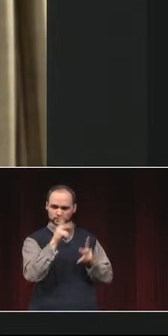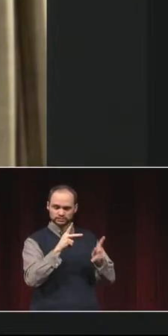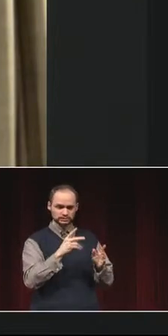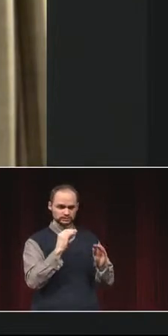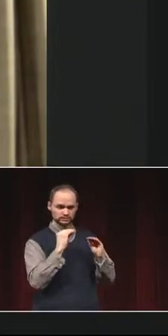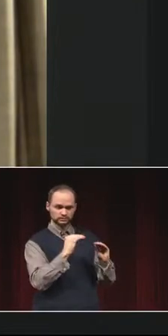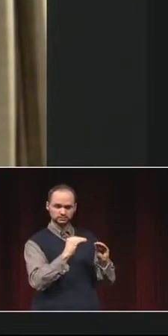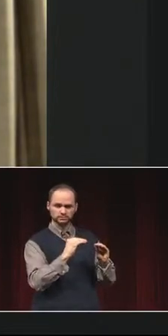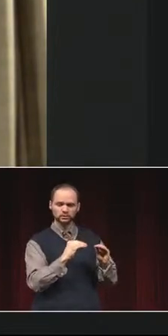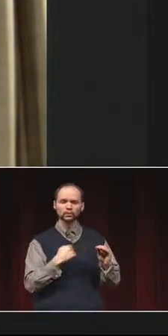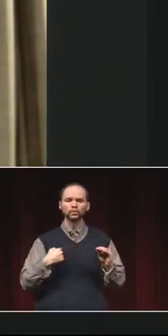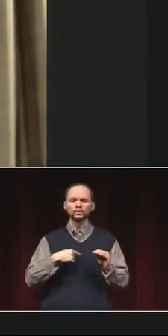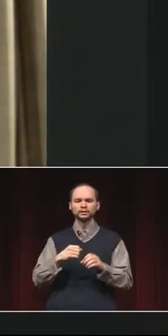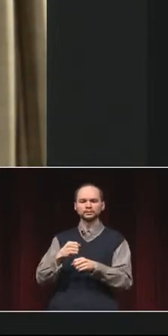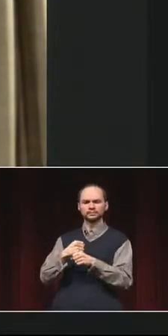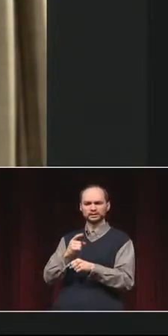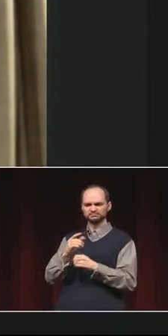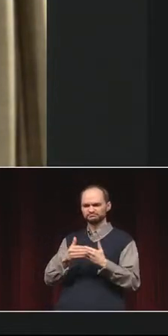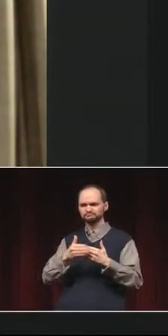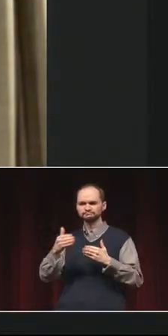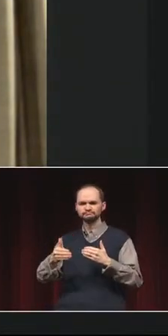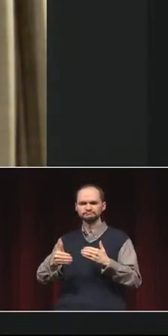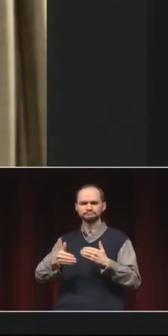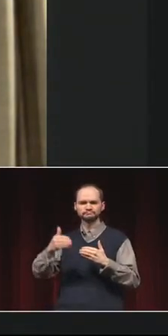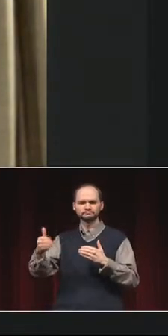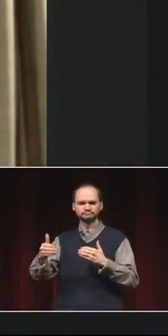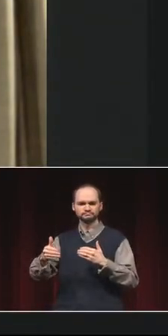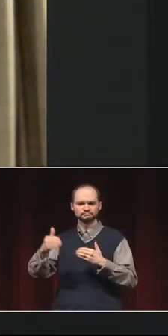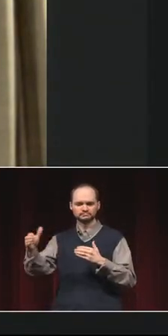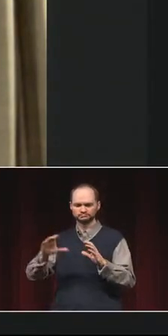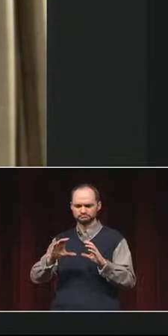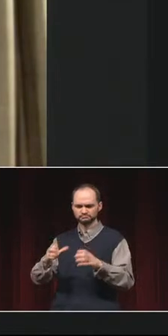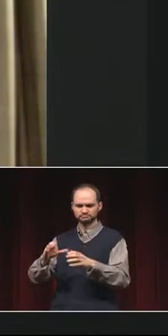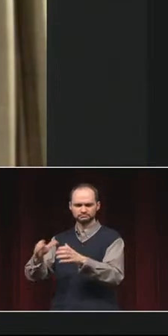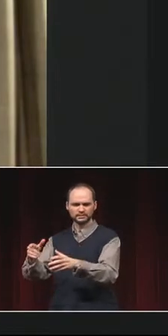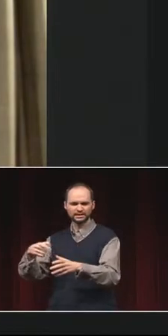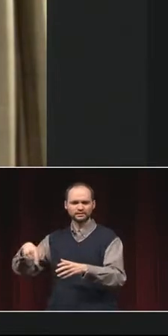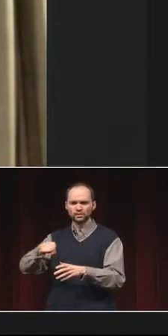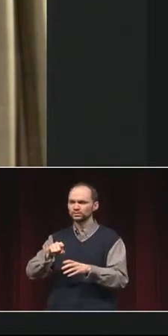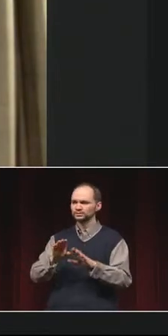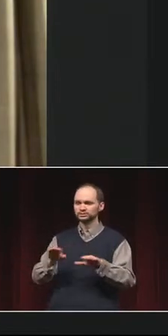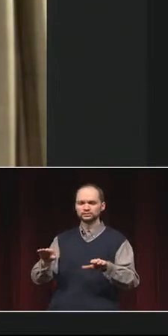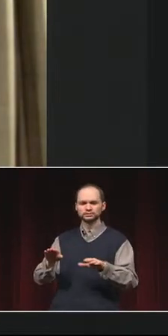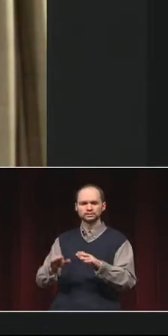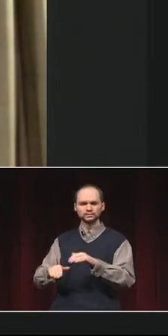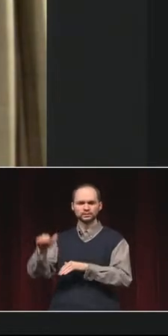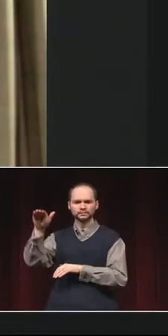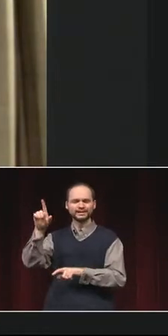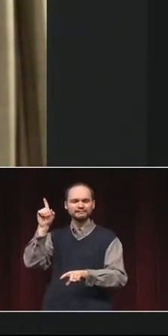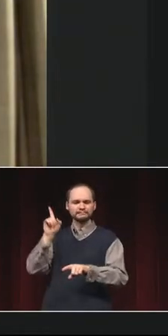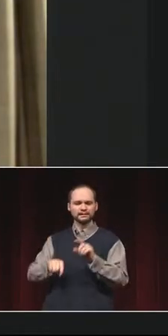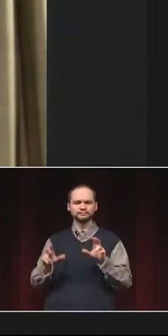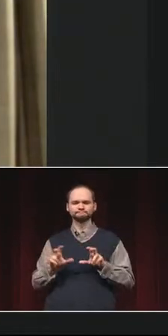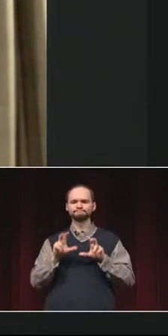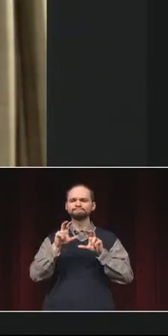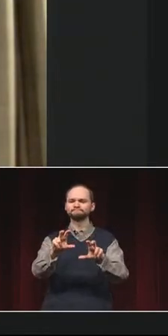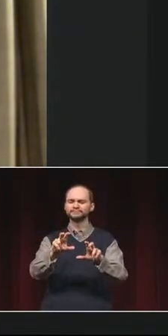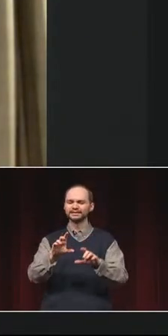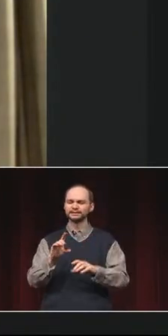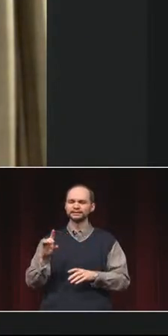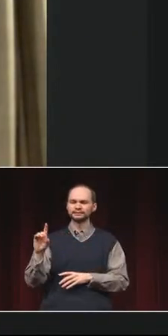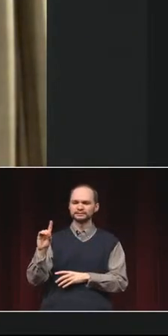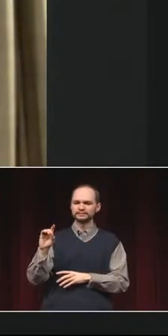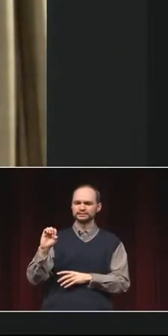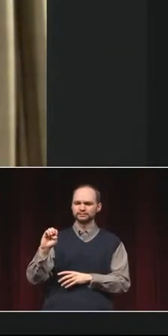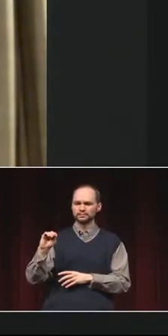that are not capable of contributing to a democratic society in a positive way. I hope